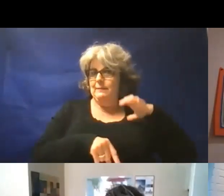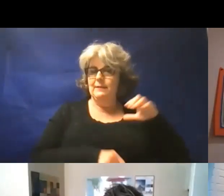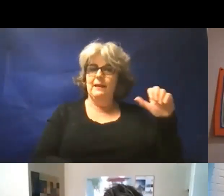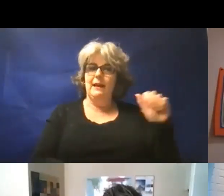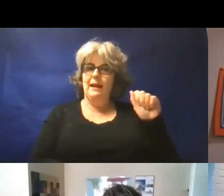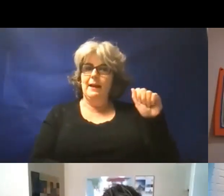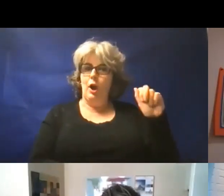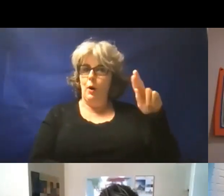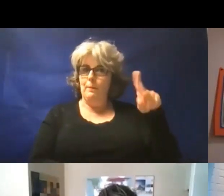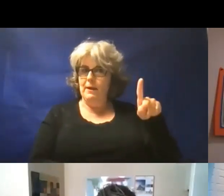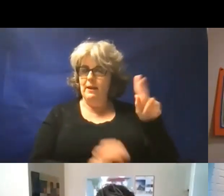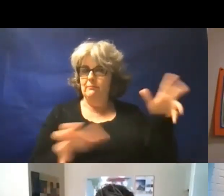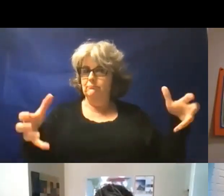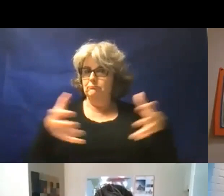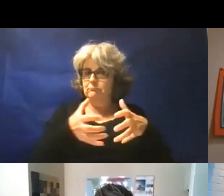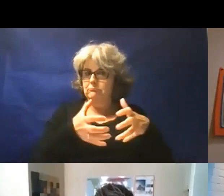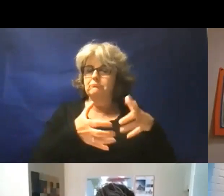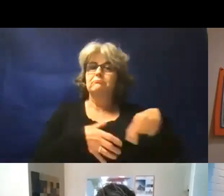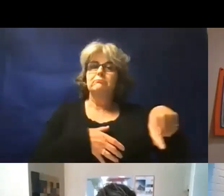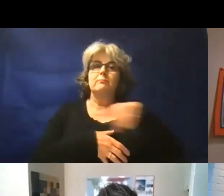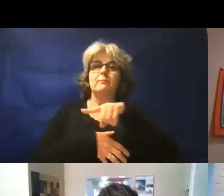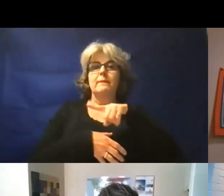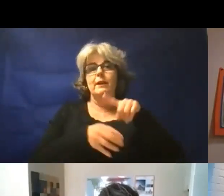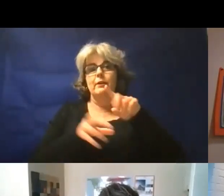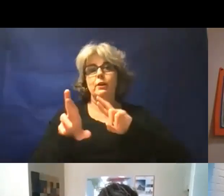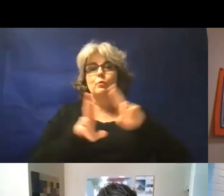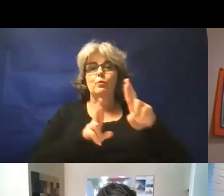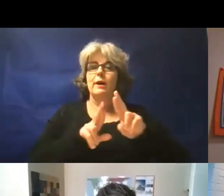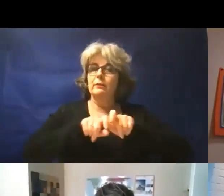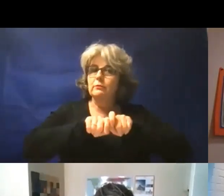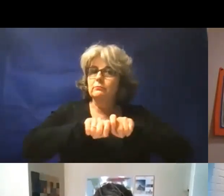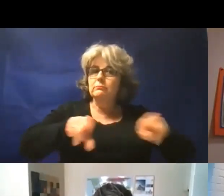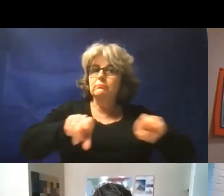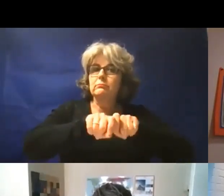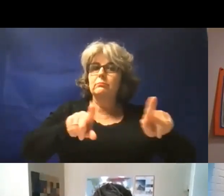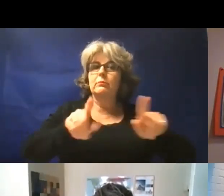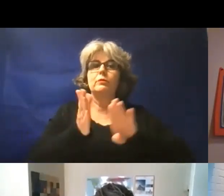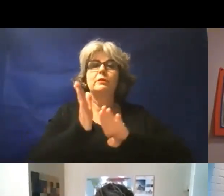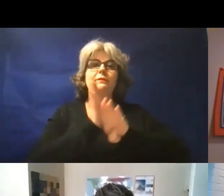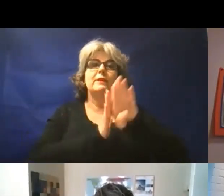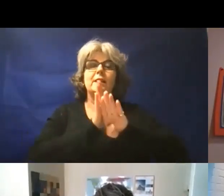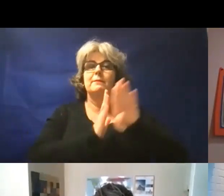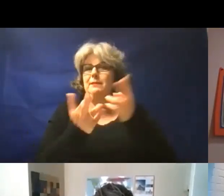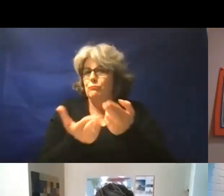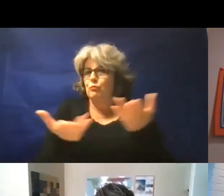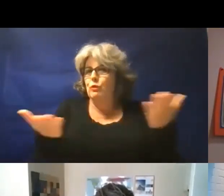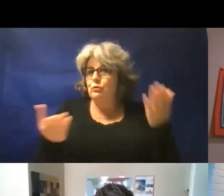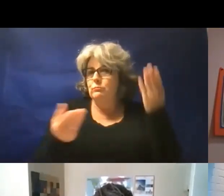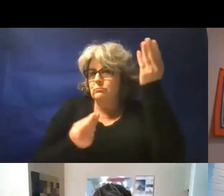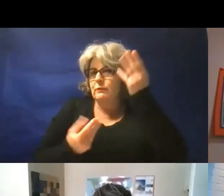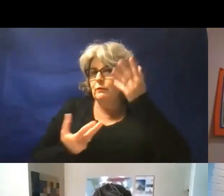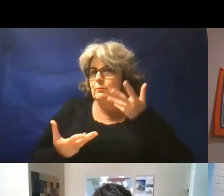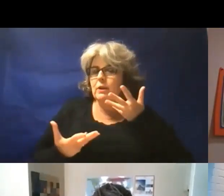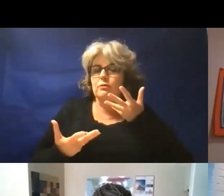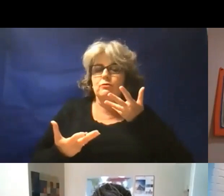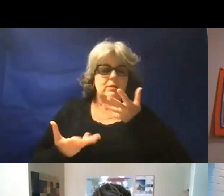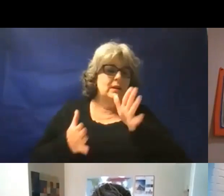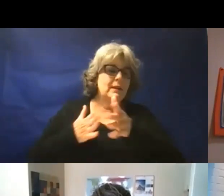getting ready to push out or construct some sort of resource that would guide institutions on how